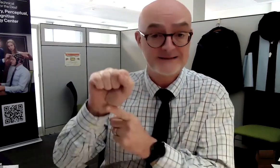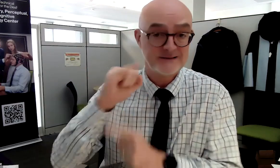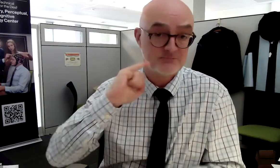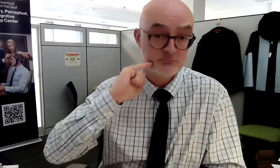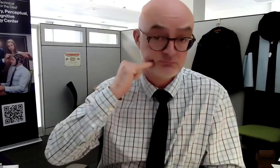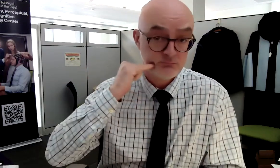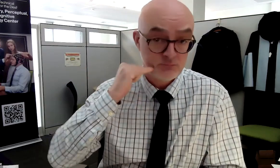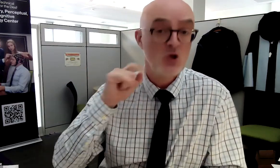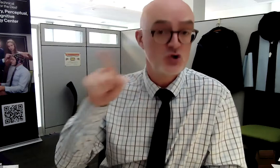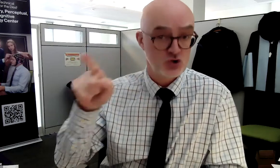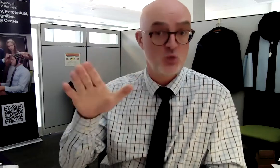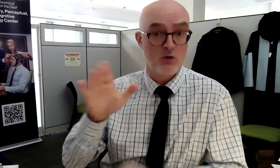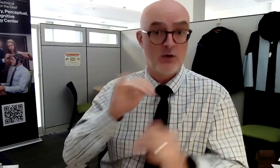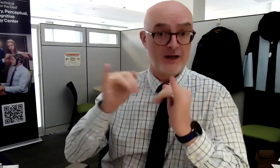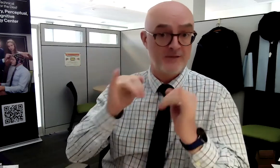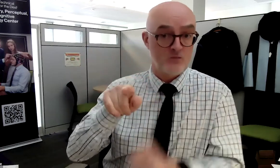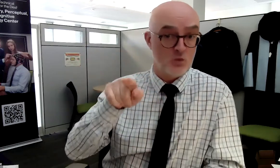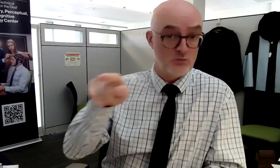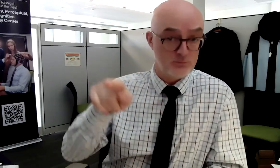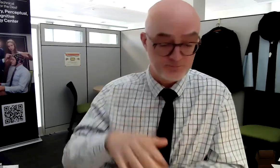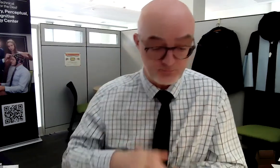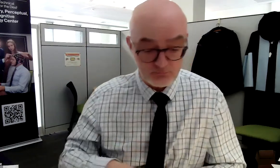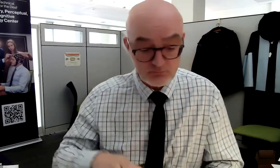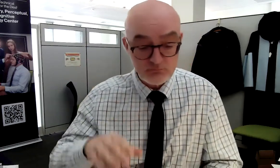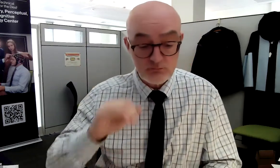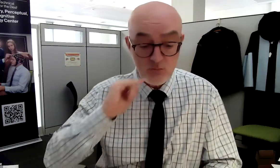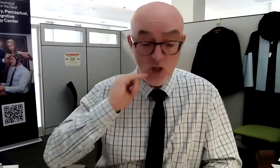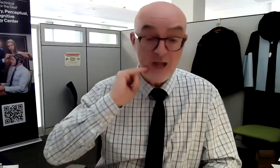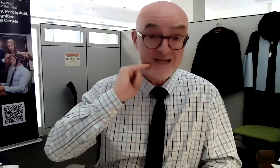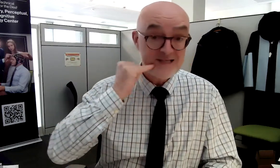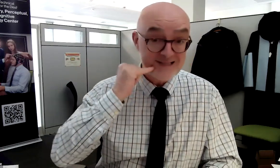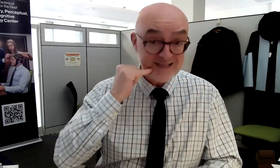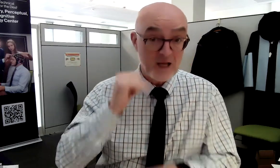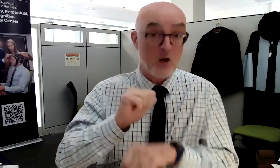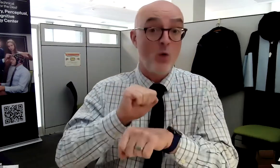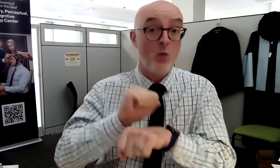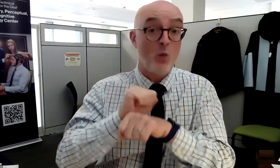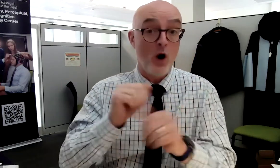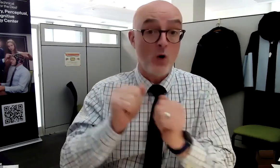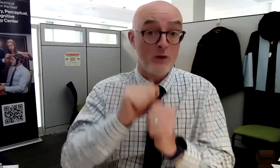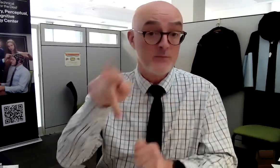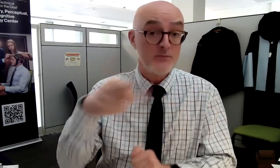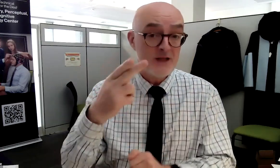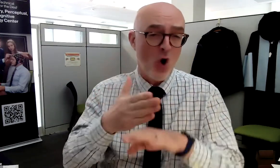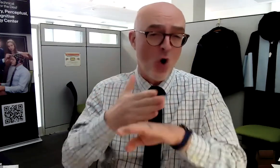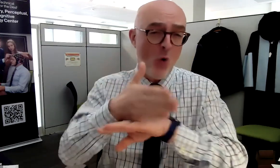Jessica Contreras will be leading the interview of Dr. Hauser.